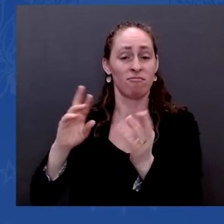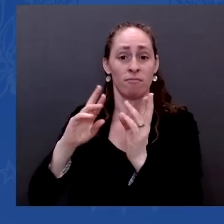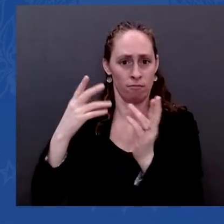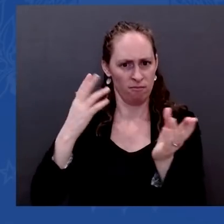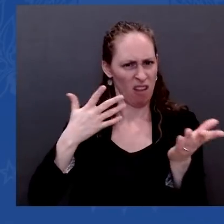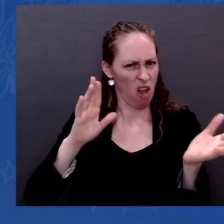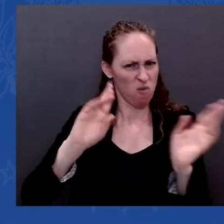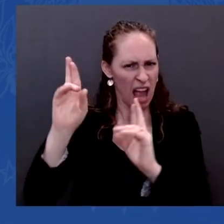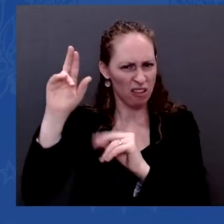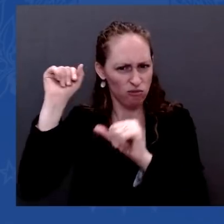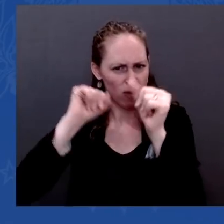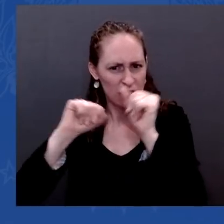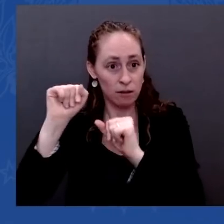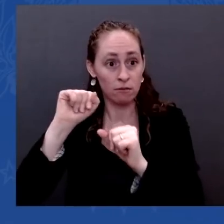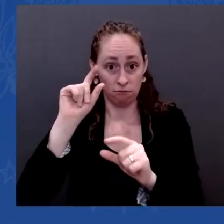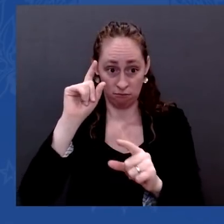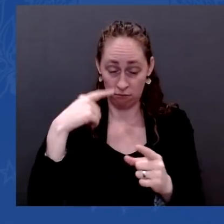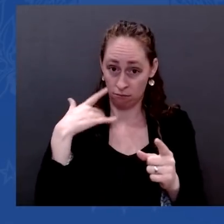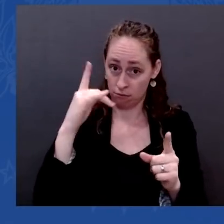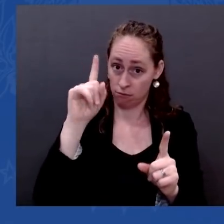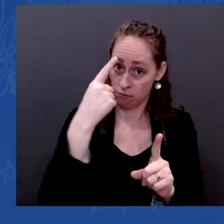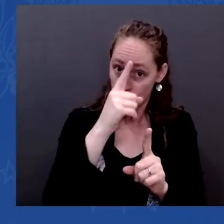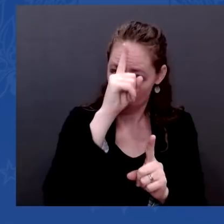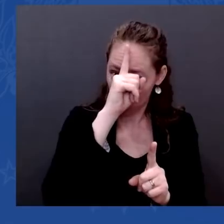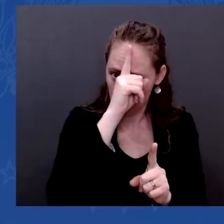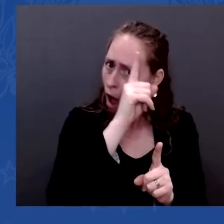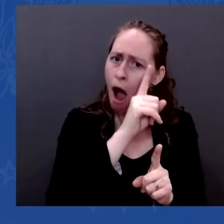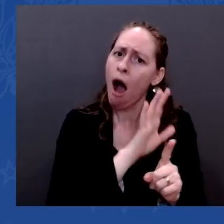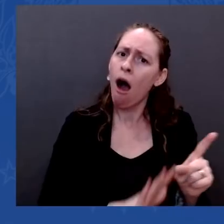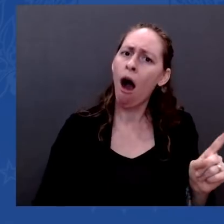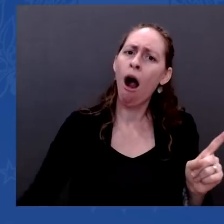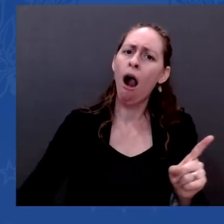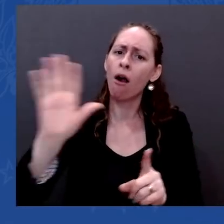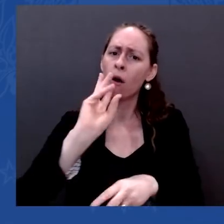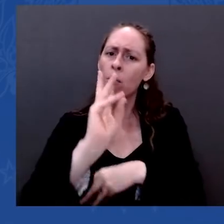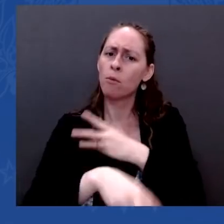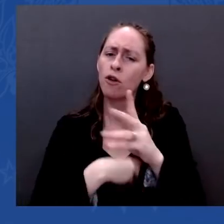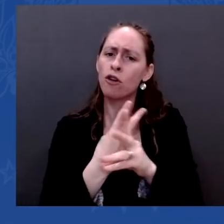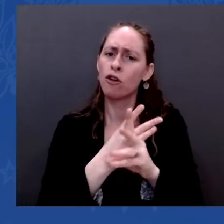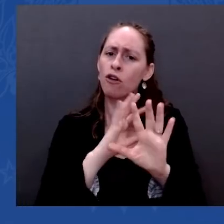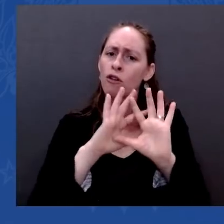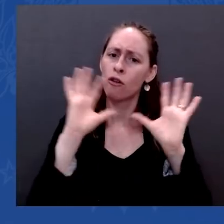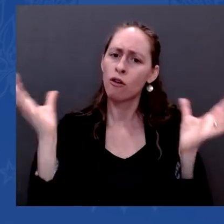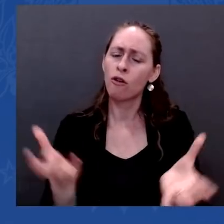which is a central element for us to change our industrial processes that are using oil and gas right now.